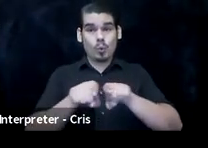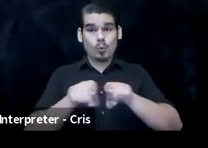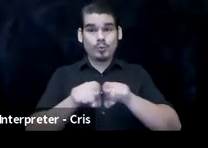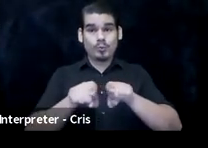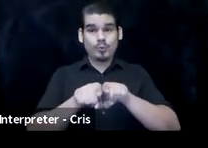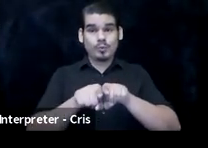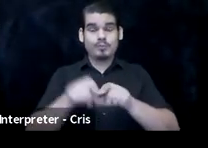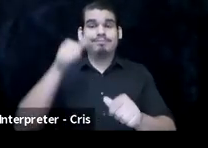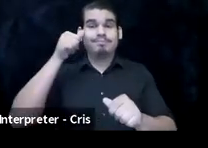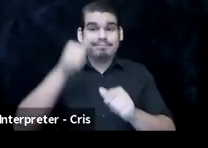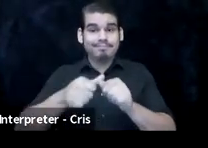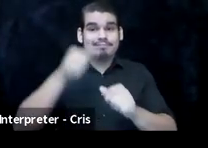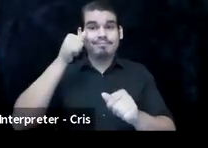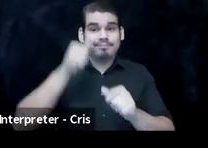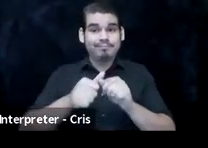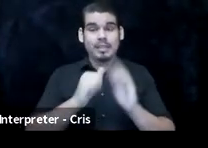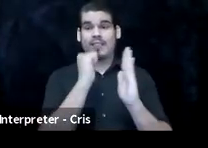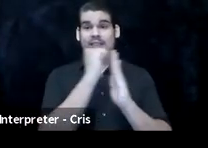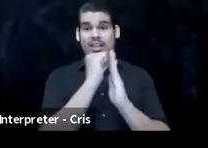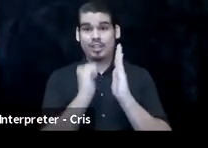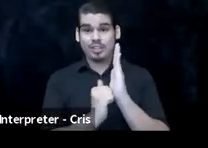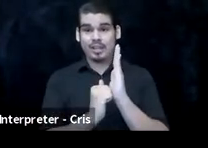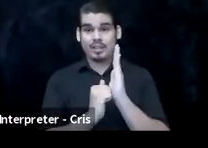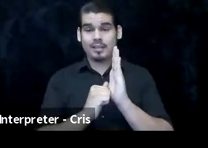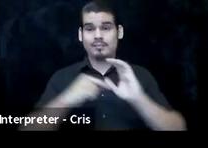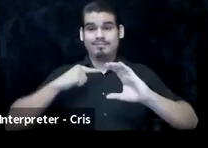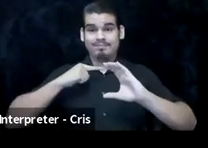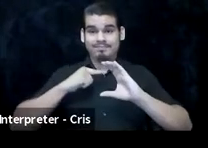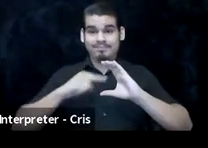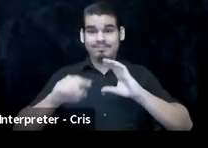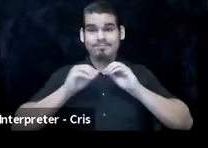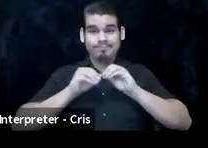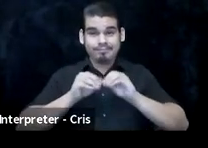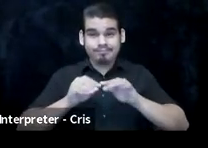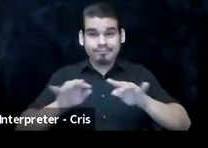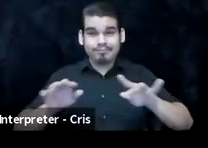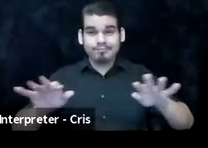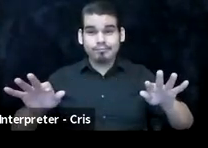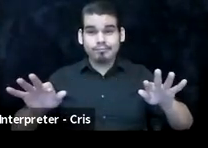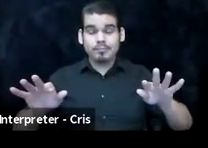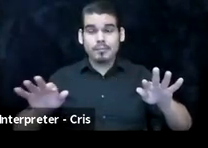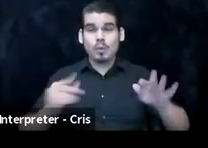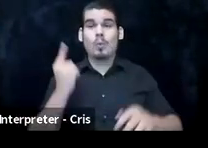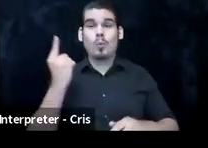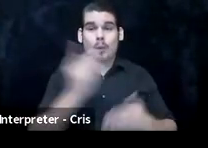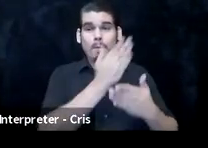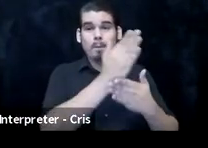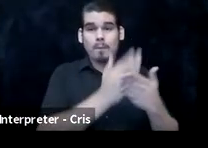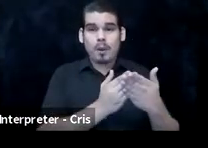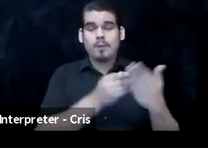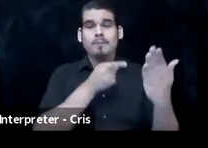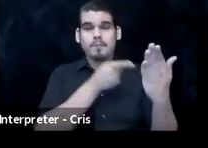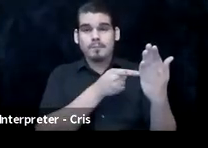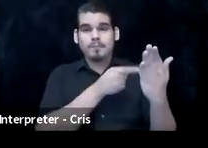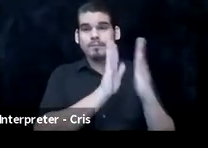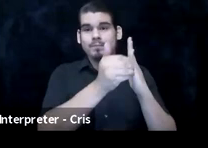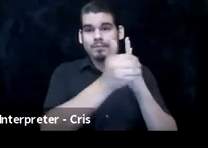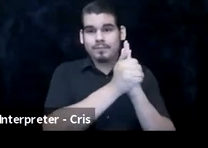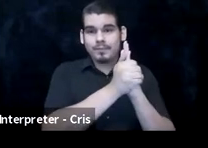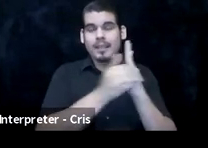Katherine Squire: When we send out the agenda there's actually a document that has all these Convention rules so that person will we will receive that so they'll know how to rename themselves.